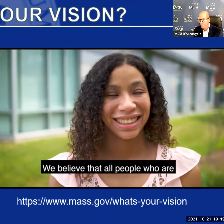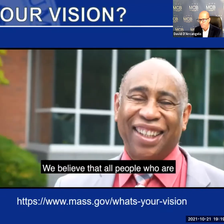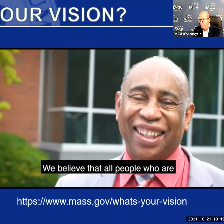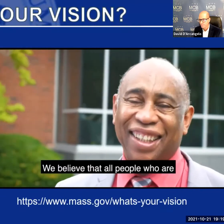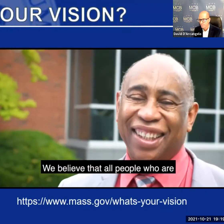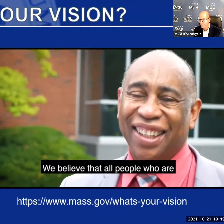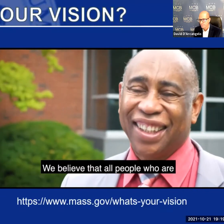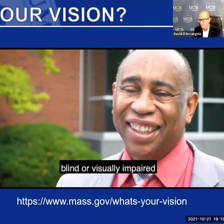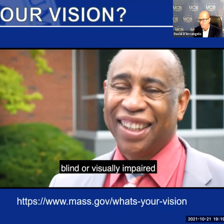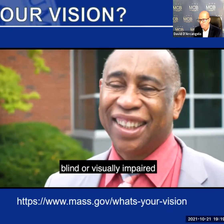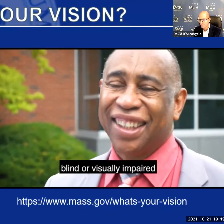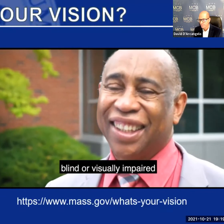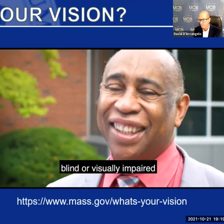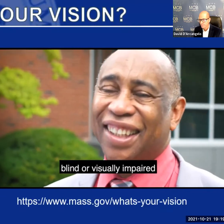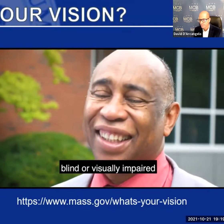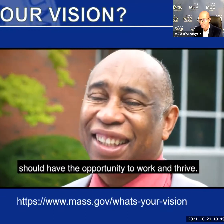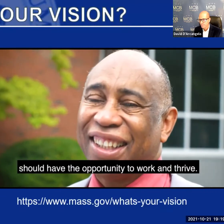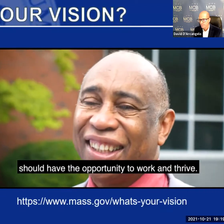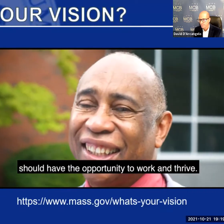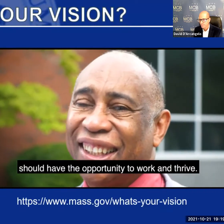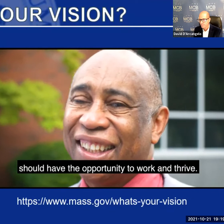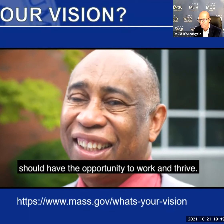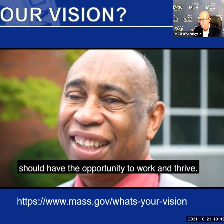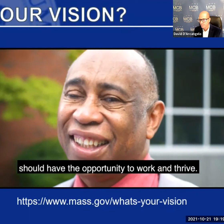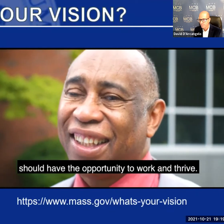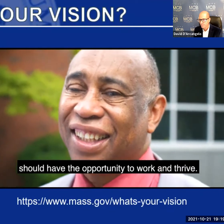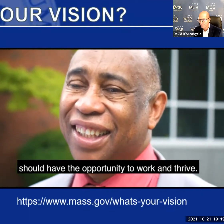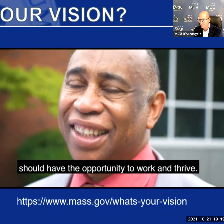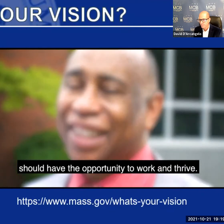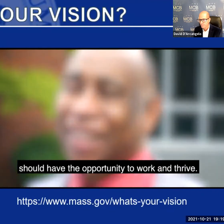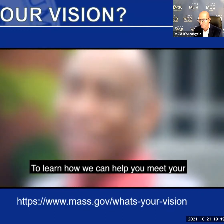We believe that all people who are blind or visually impaired should have the opportunity to work and thrive.